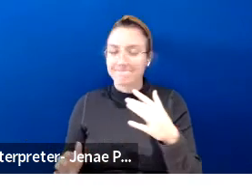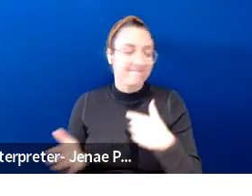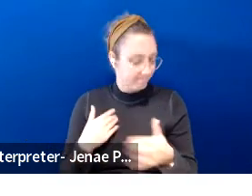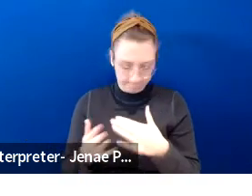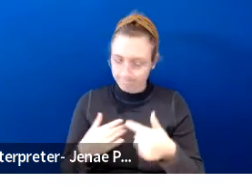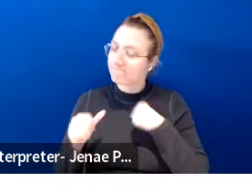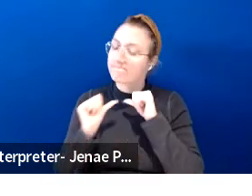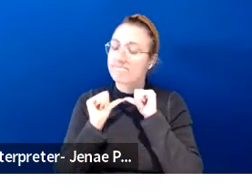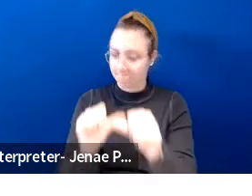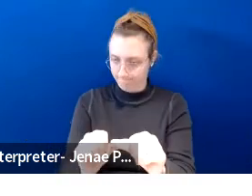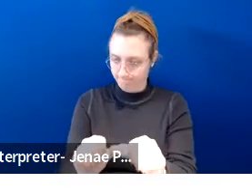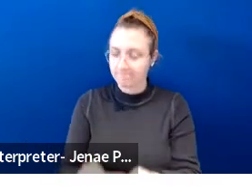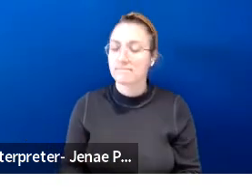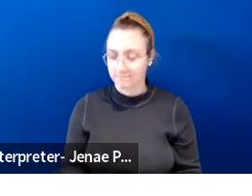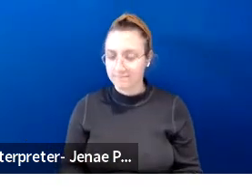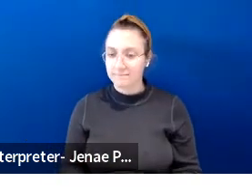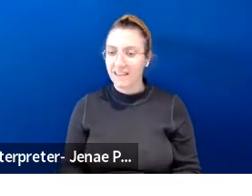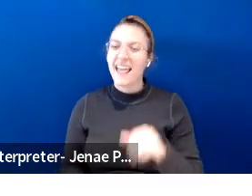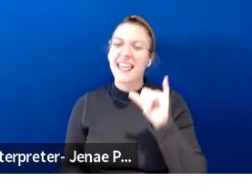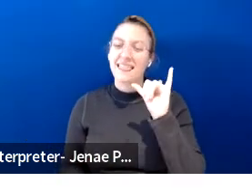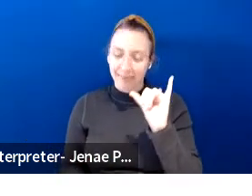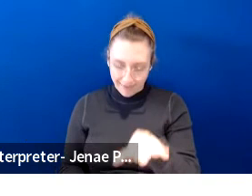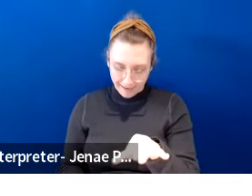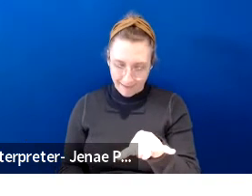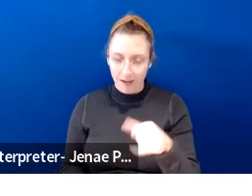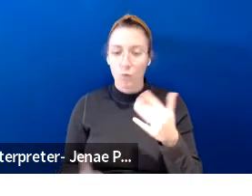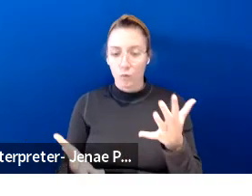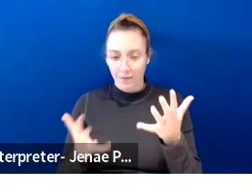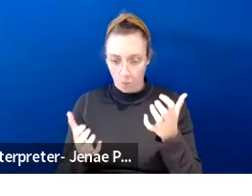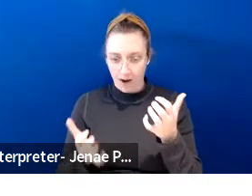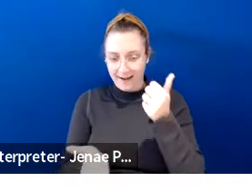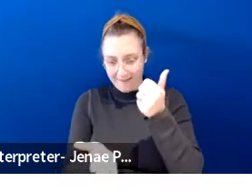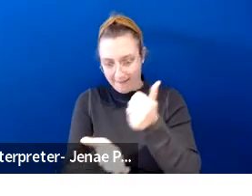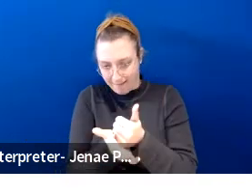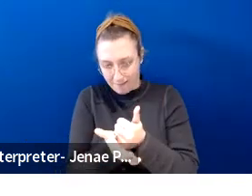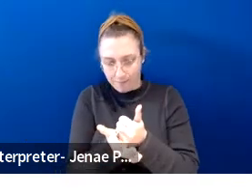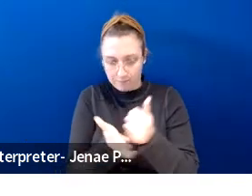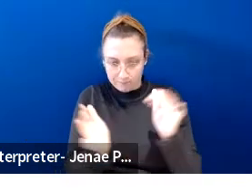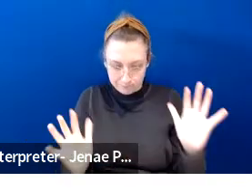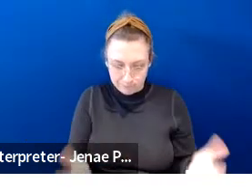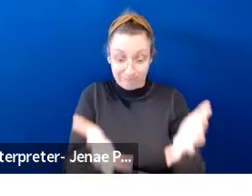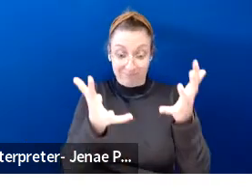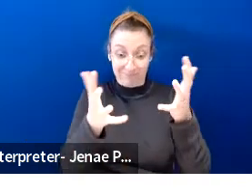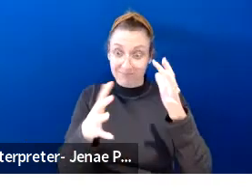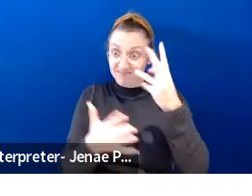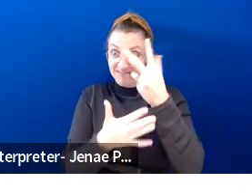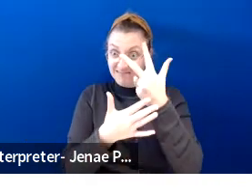and that's what we want to help our students and help ourselves as part of that hope package is this might really suck.